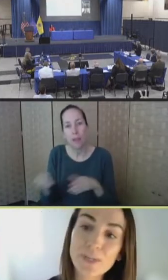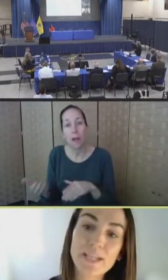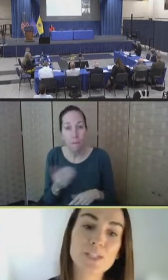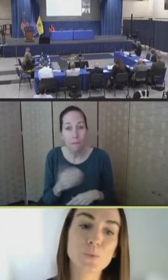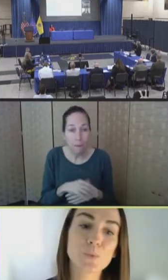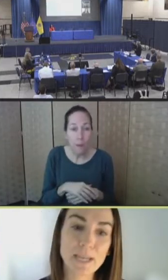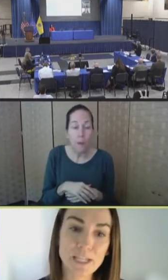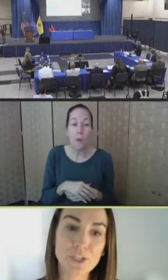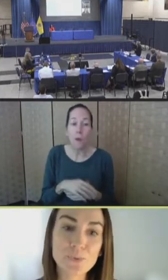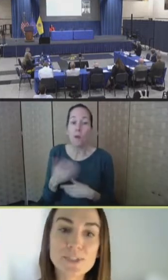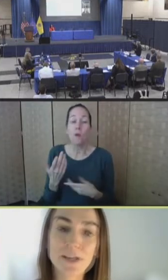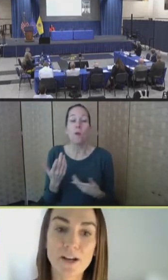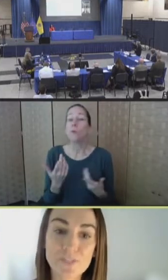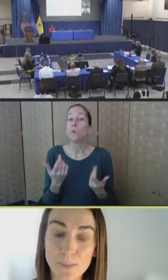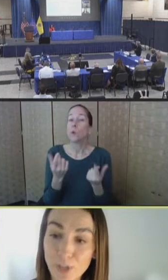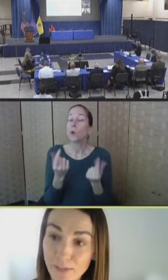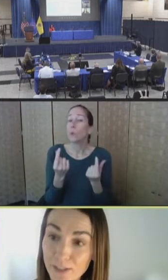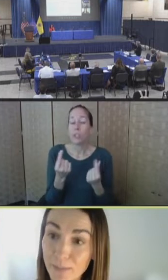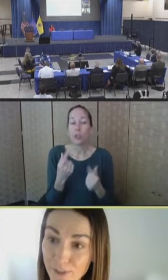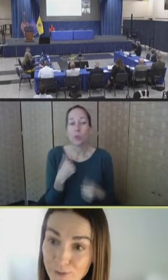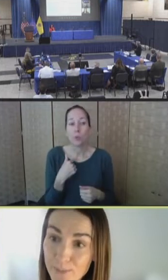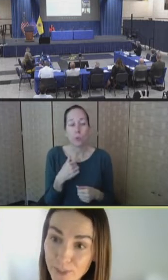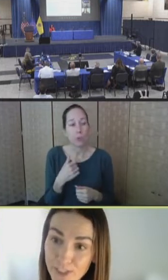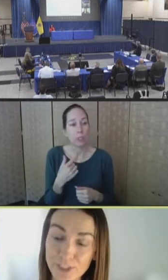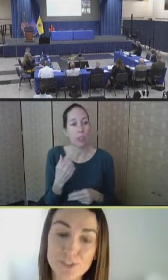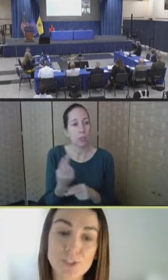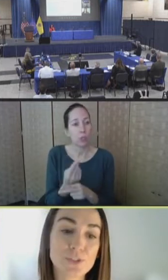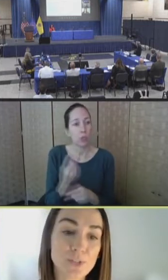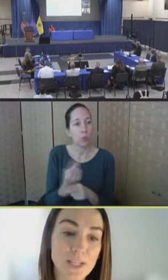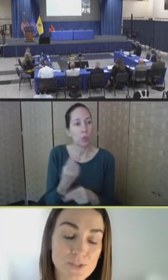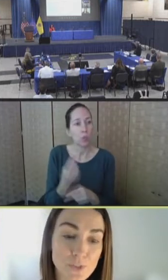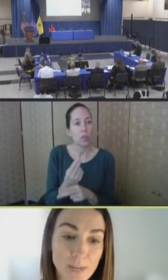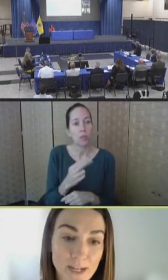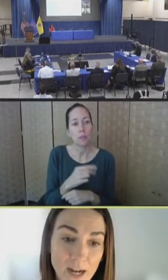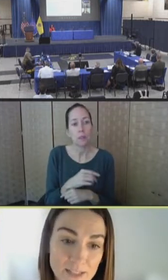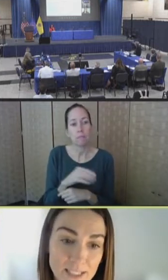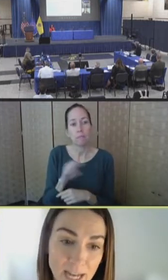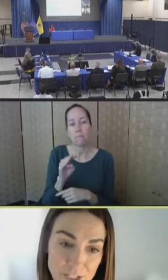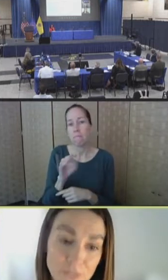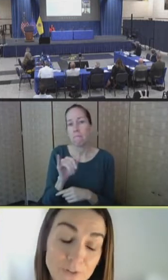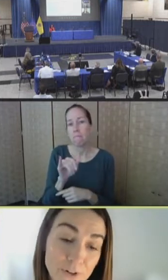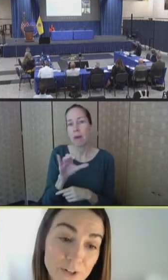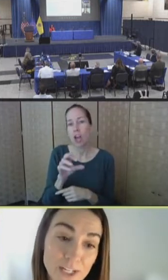is we make use of demographic micro-simulations to do this. So, my colleague, Ashton Verdery